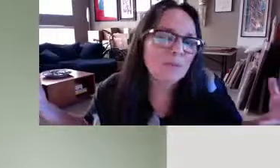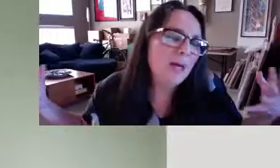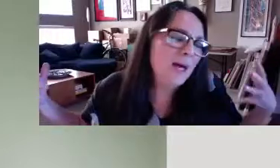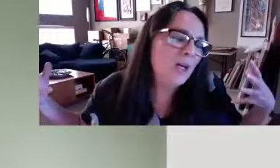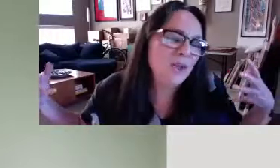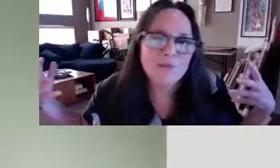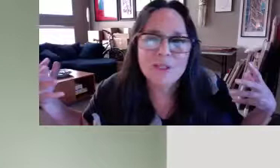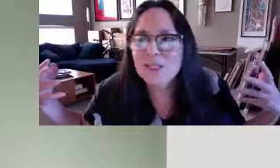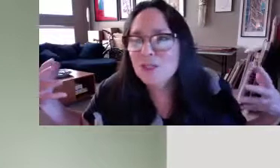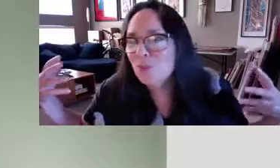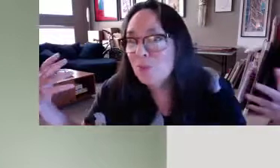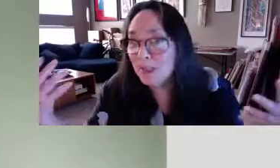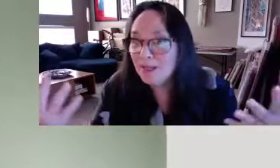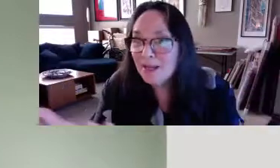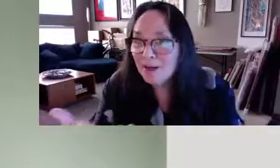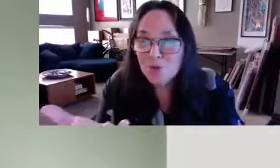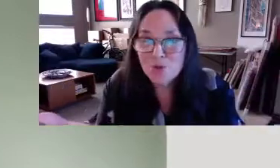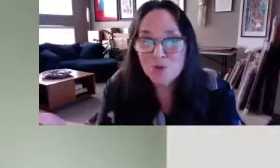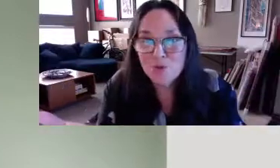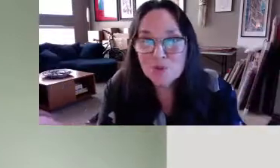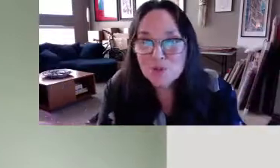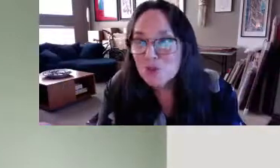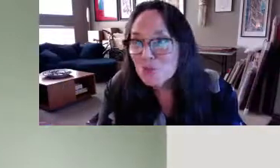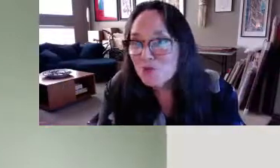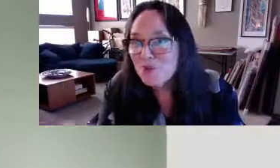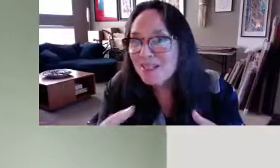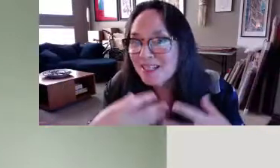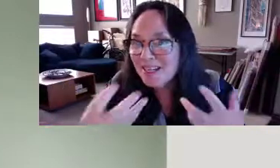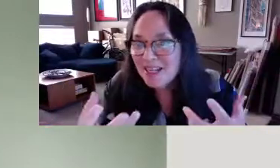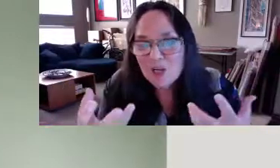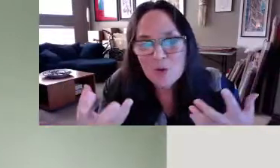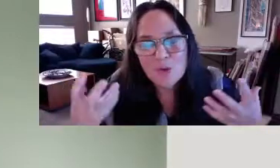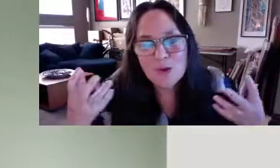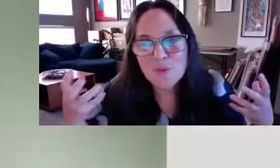imagine if indigenous women and and of course with the ribbon skirt movement and you know if we were